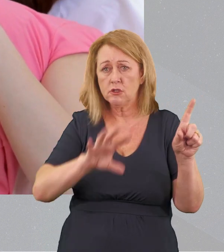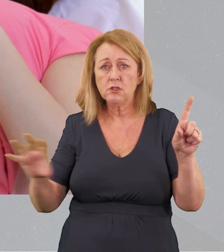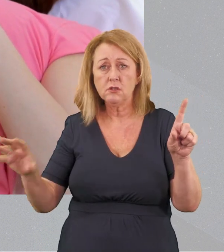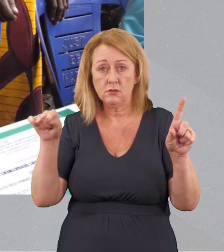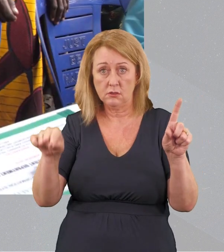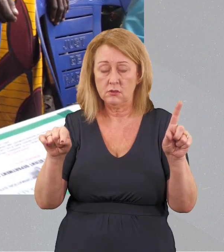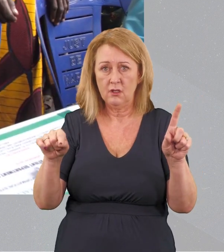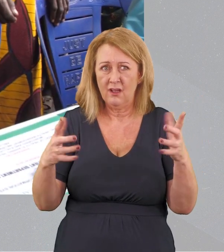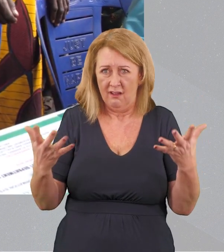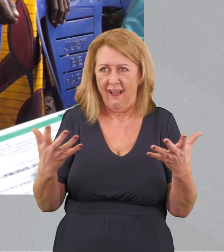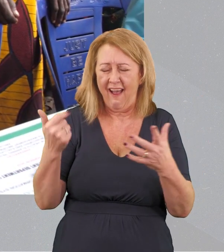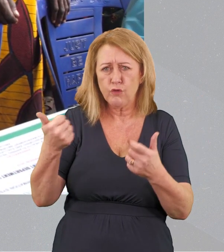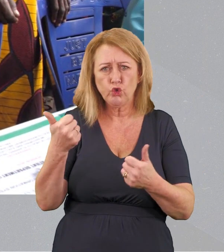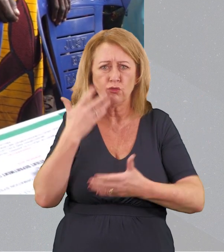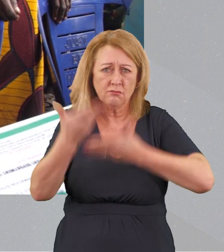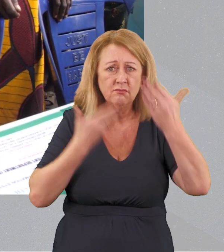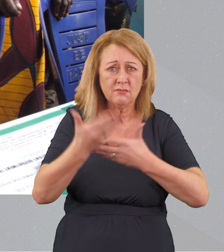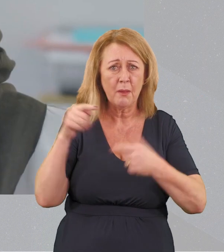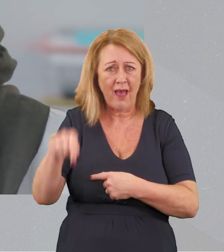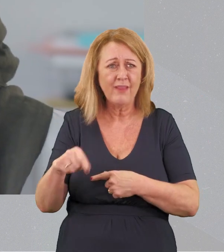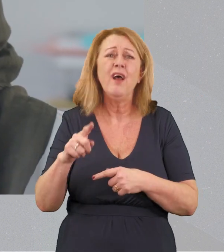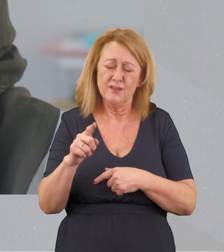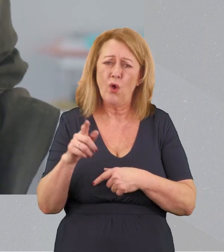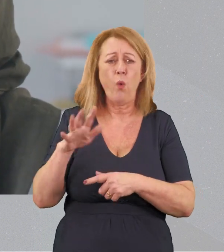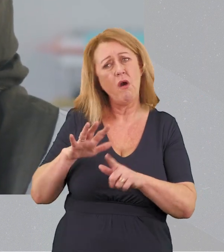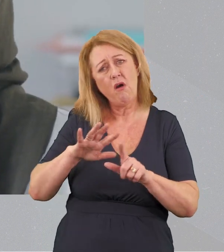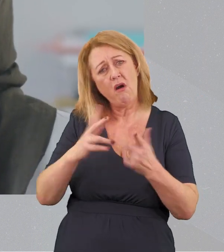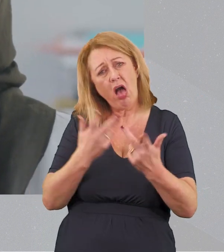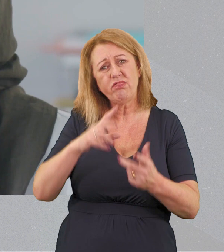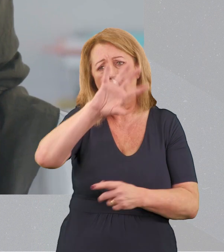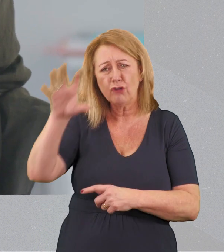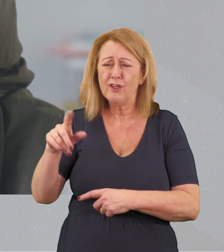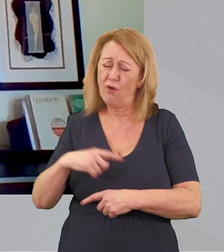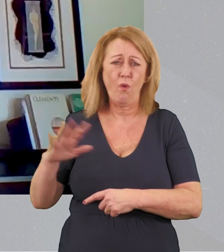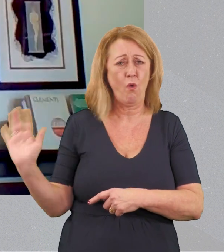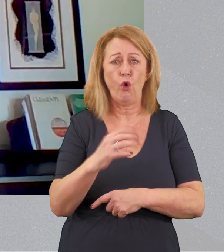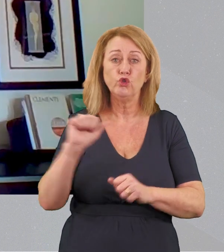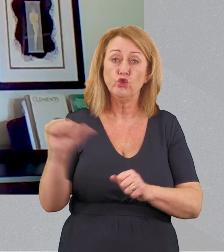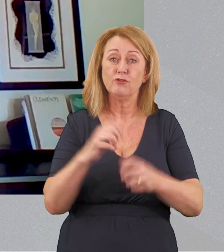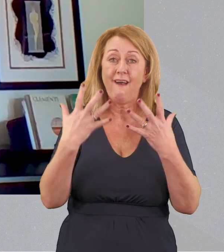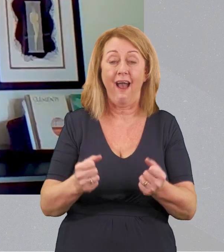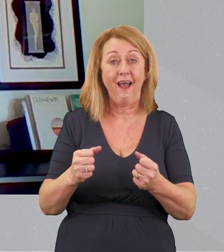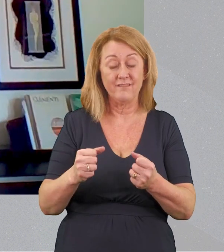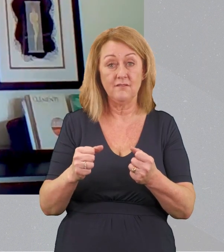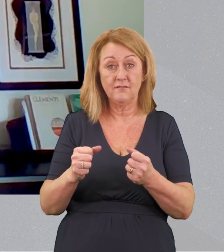and so it does not make sense to not have countries working towards universal health coverage.